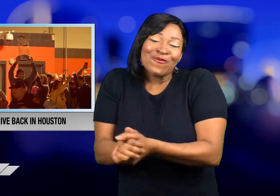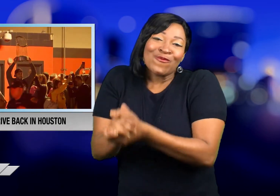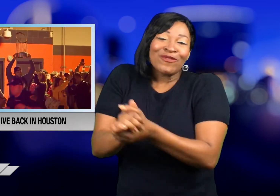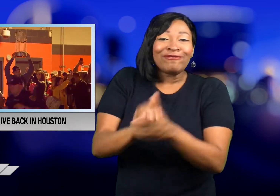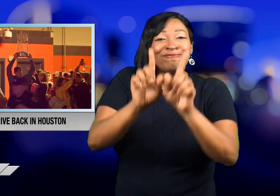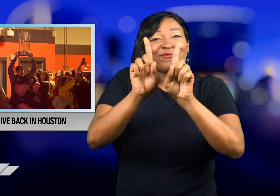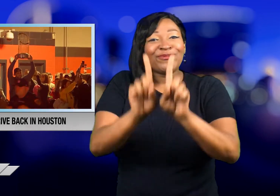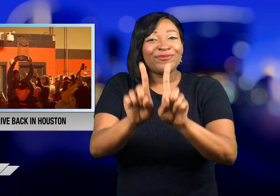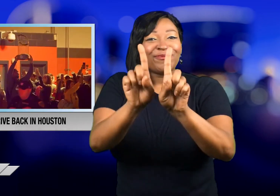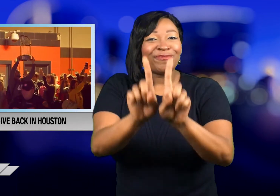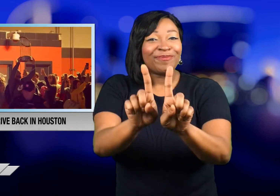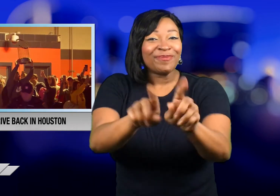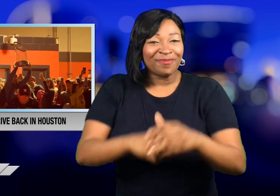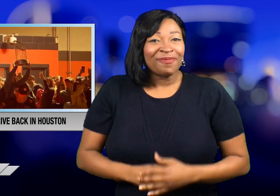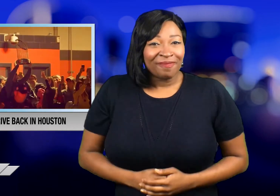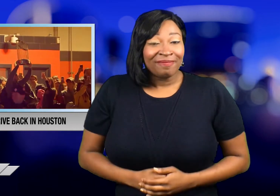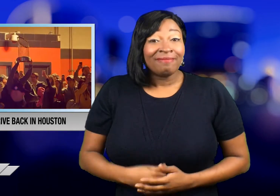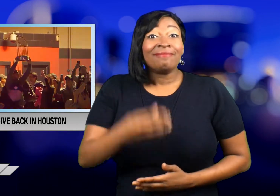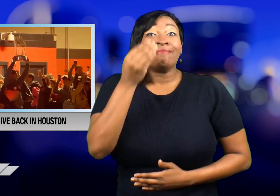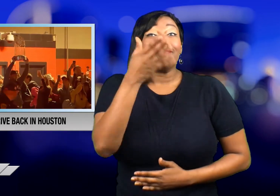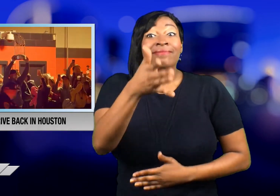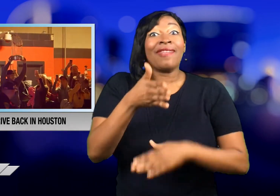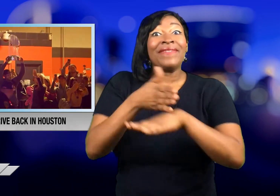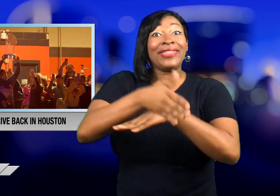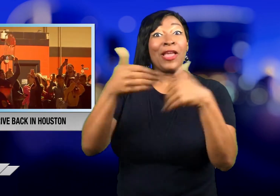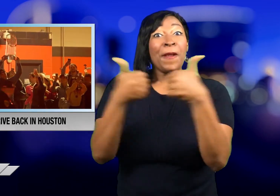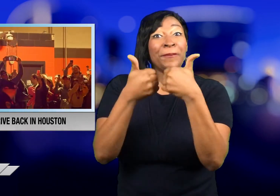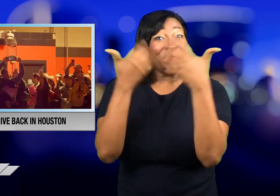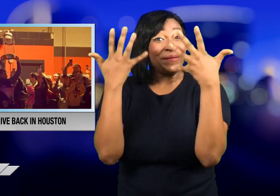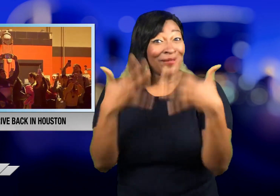with his fiancee. He proposed to her right after the game